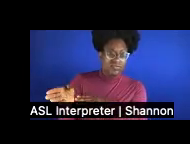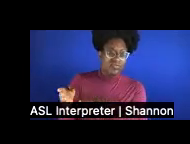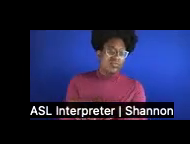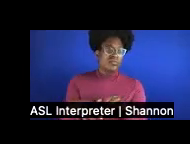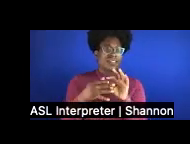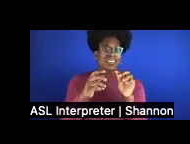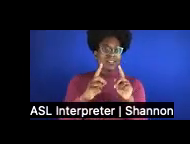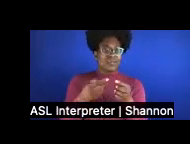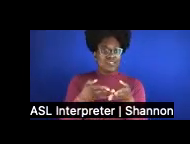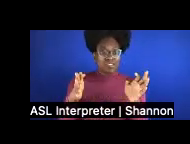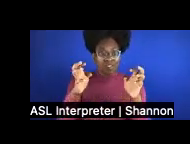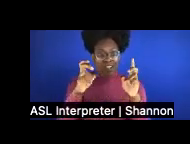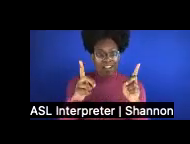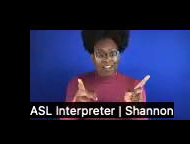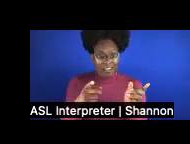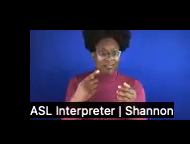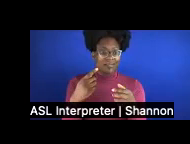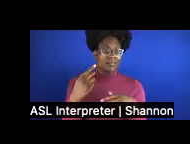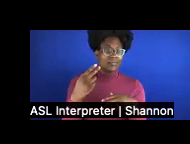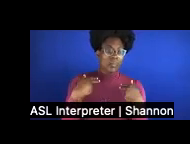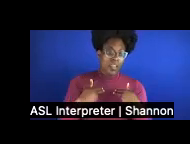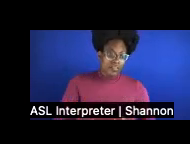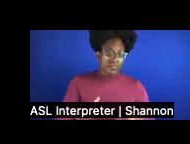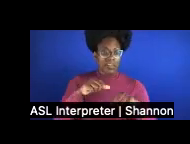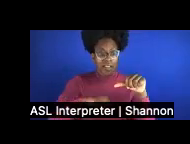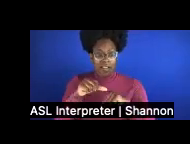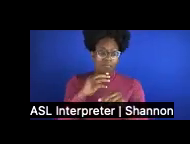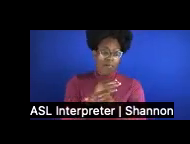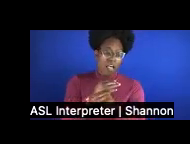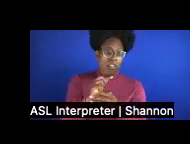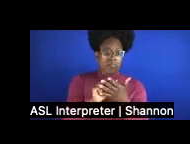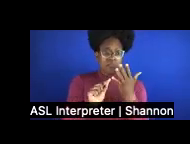We serve 13 states and the District of Columbia in four time zones with this service.